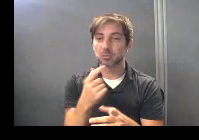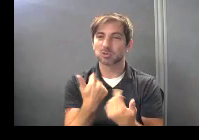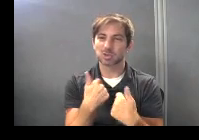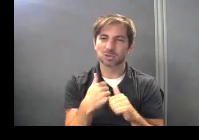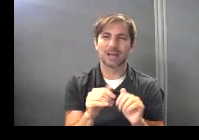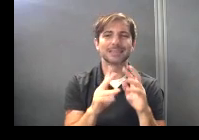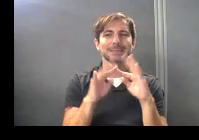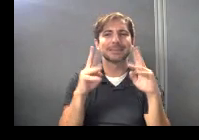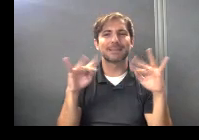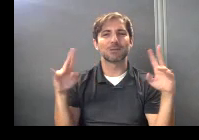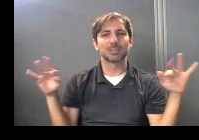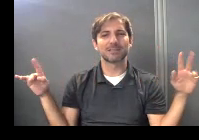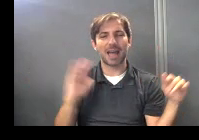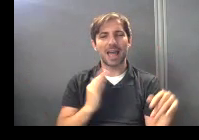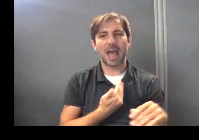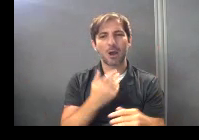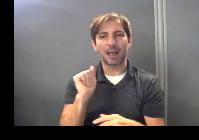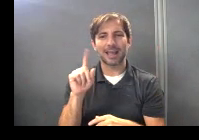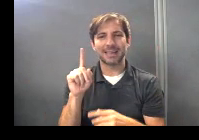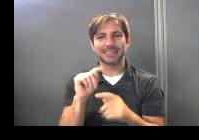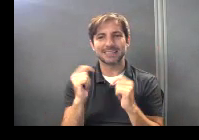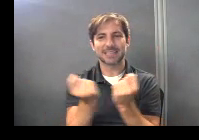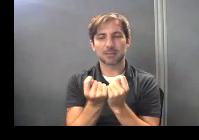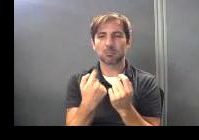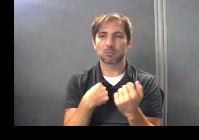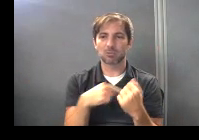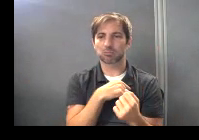A.D. TEAM. WE REPRESENT MORE CULTURAL AND IDEOLOGICAL